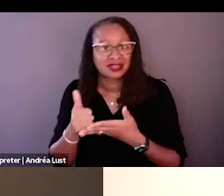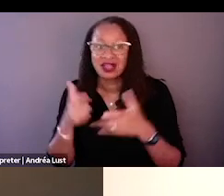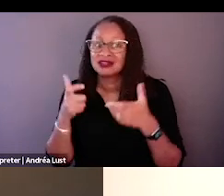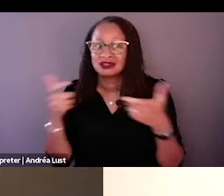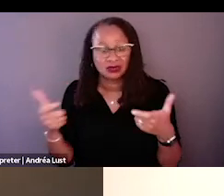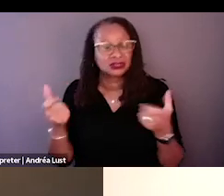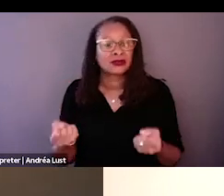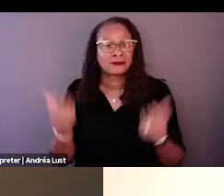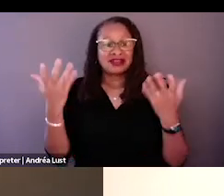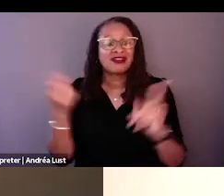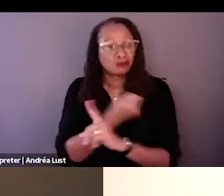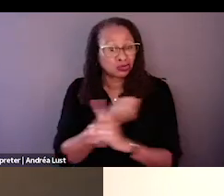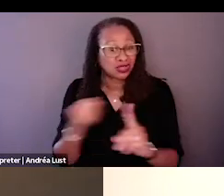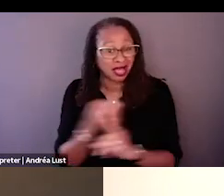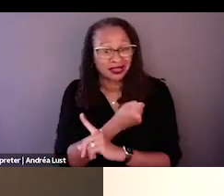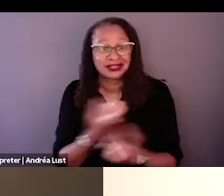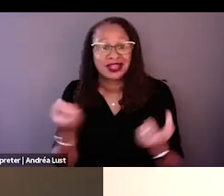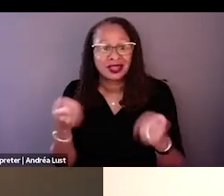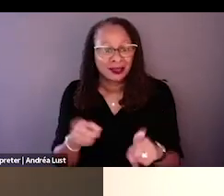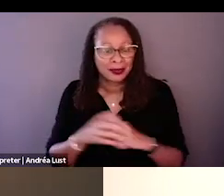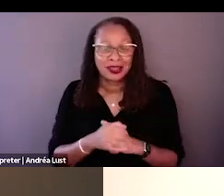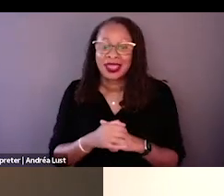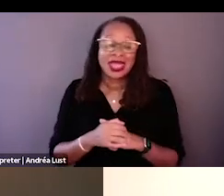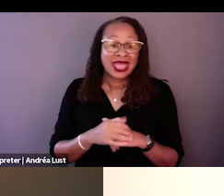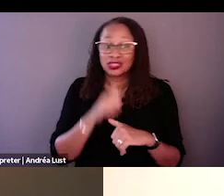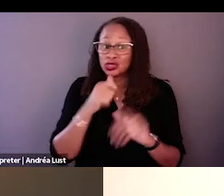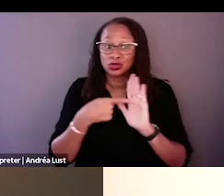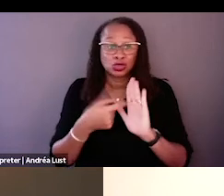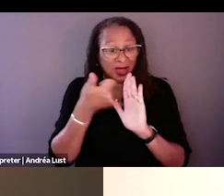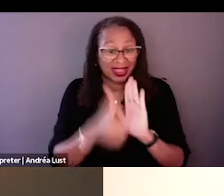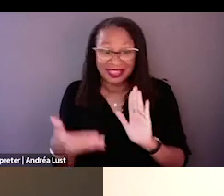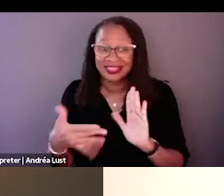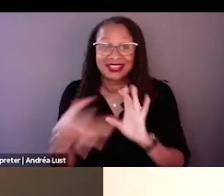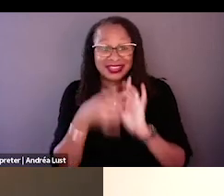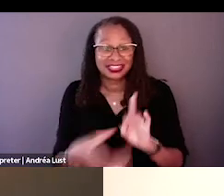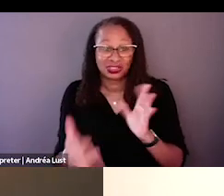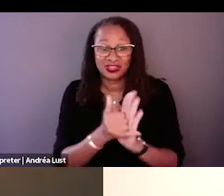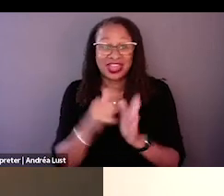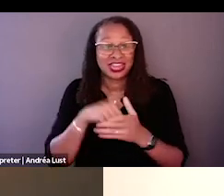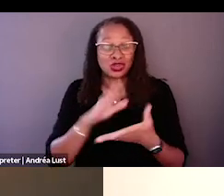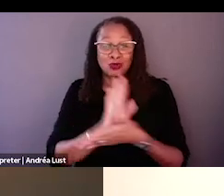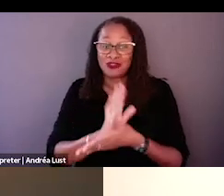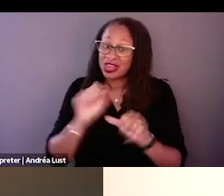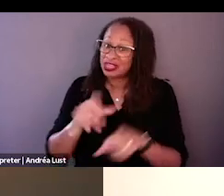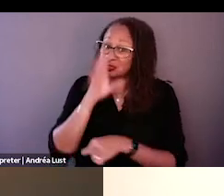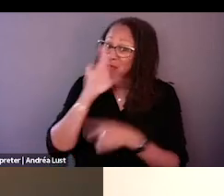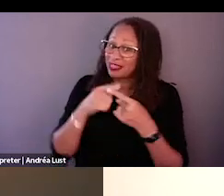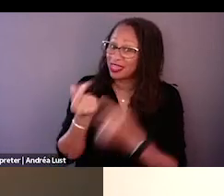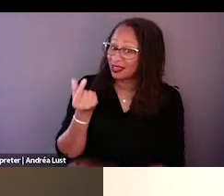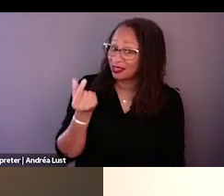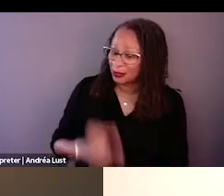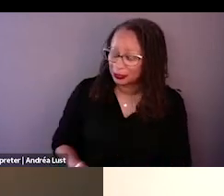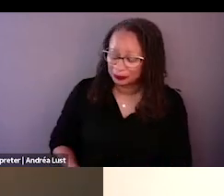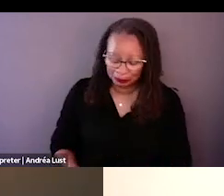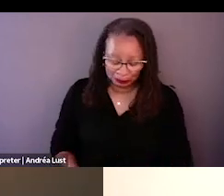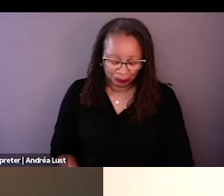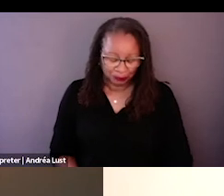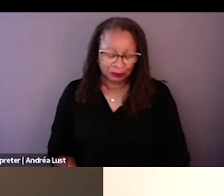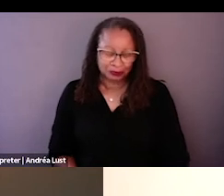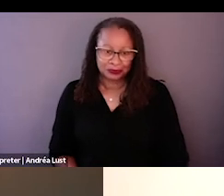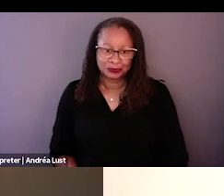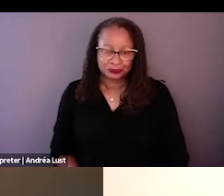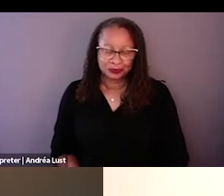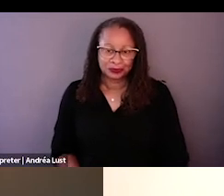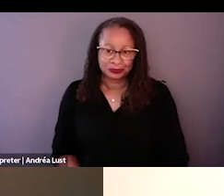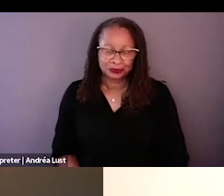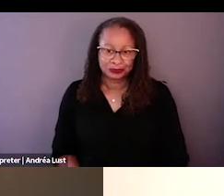We don't have images of that happening, although, the eye witness does say that some German soldiers